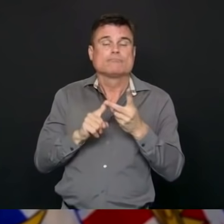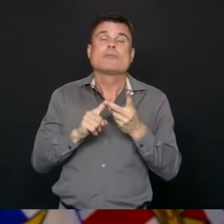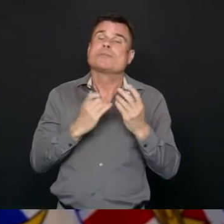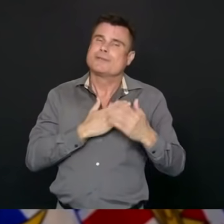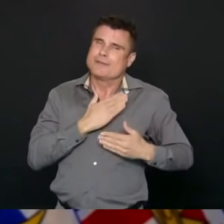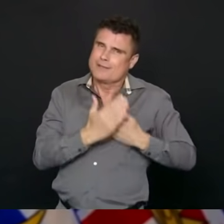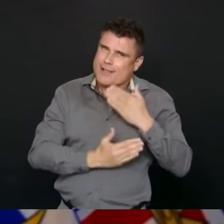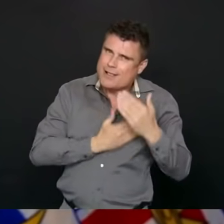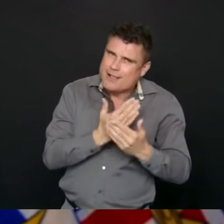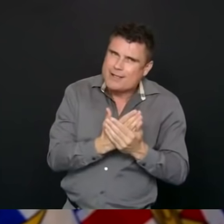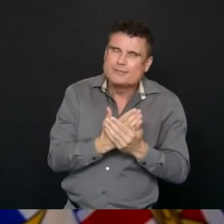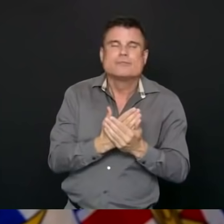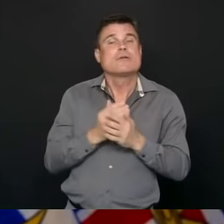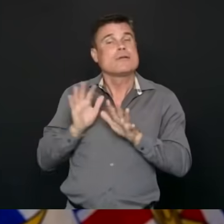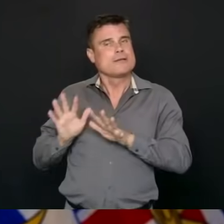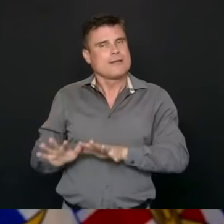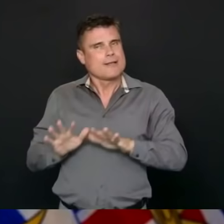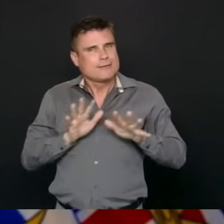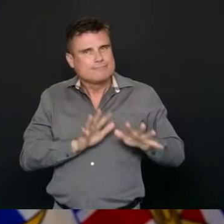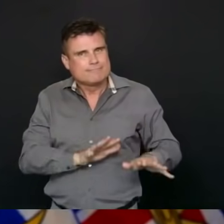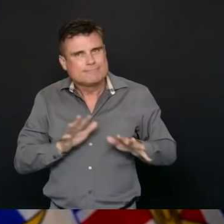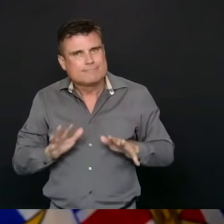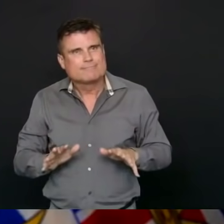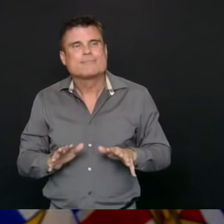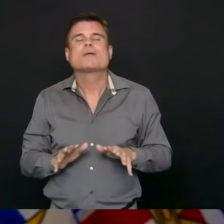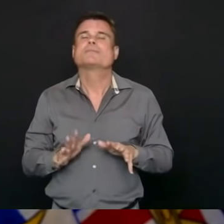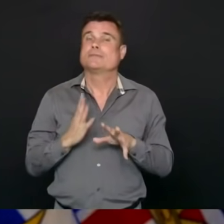be safe.